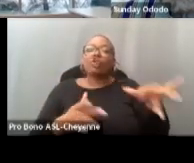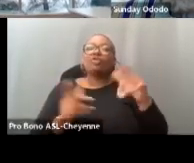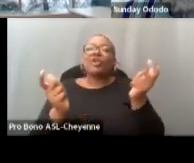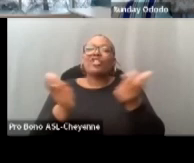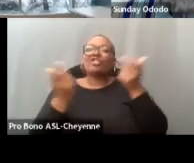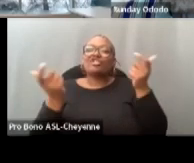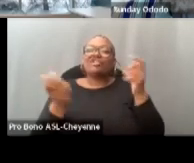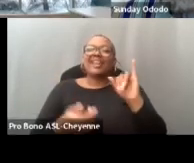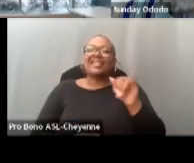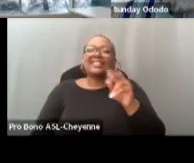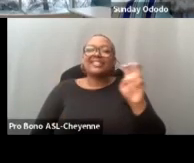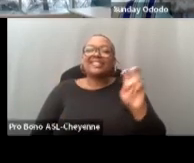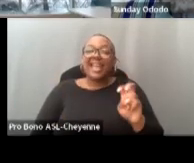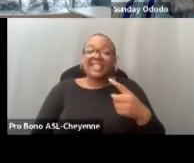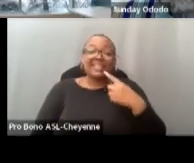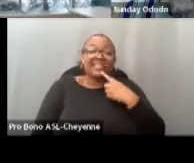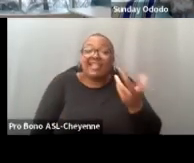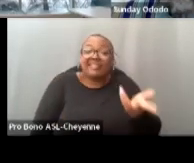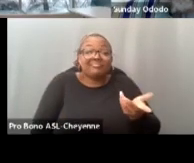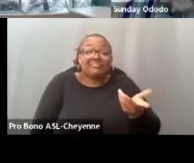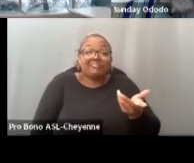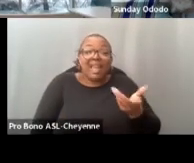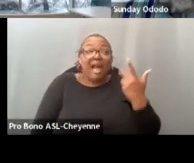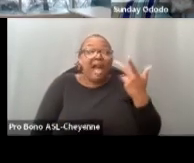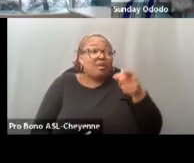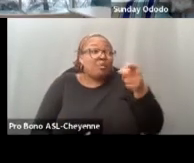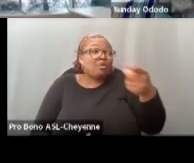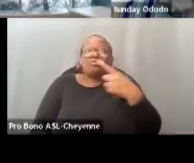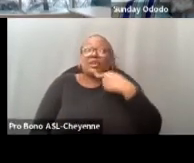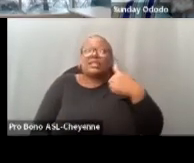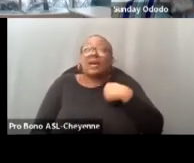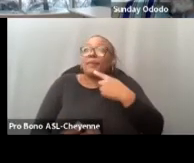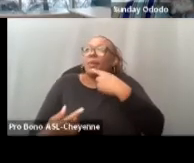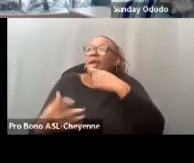And he says, "I don't want you to tell me what I'm gonna say about America.